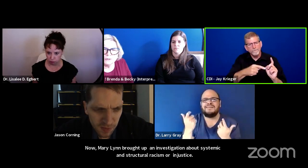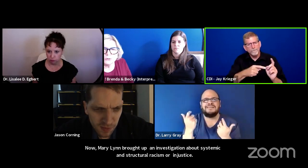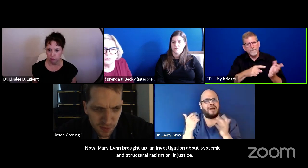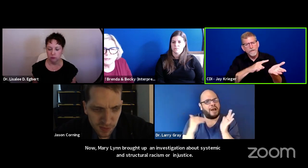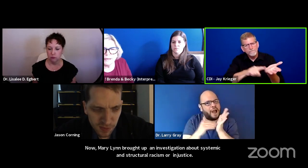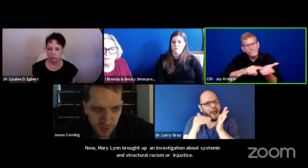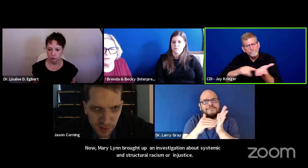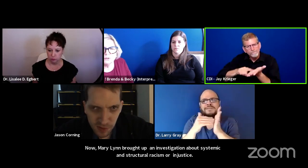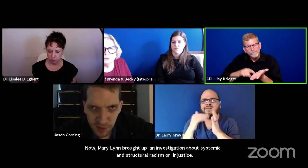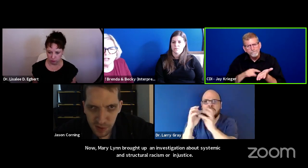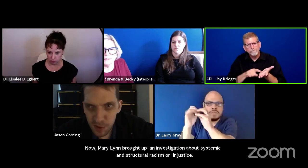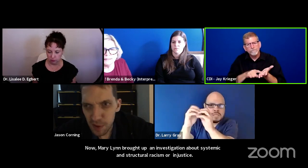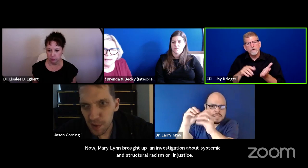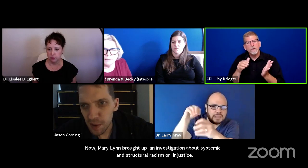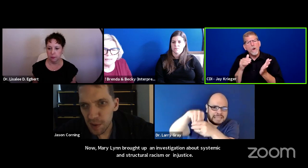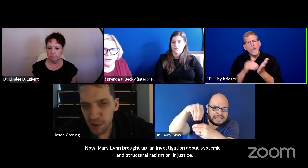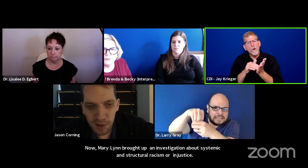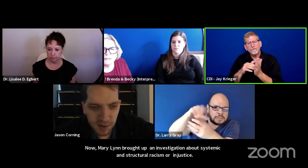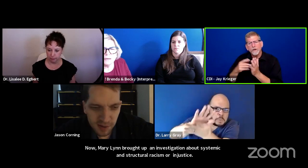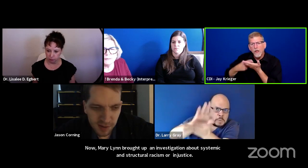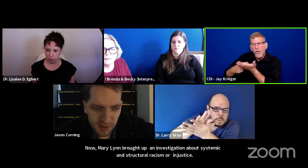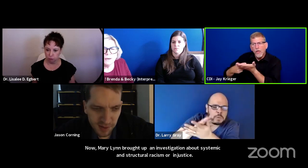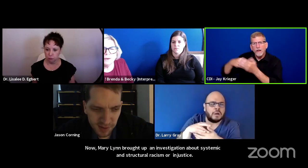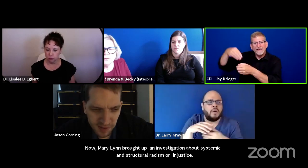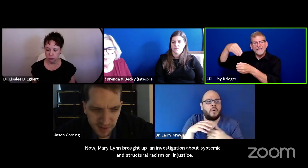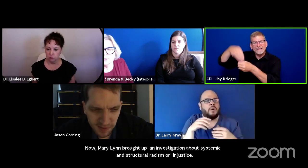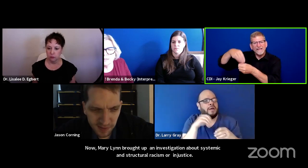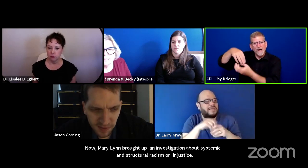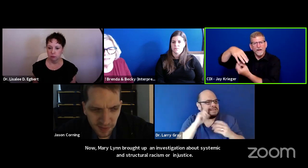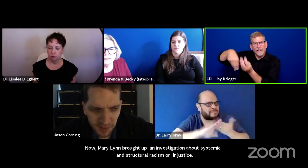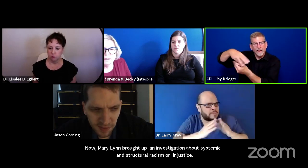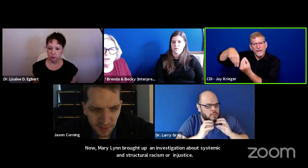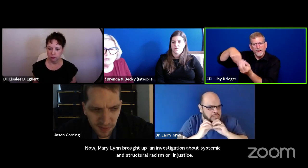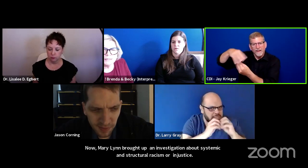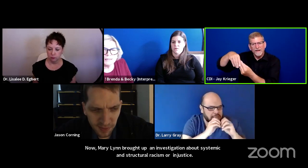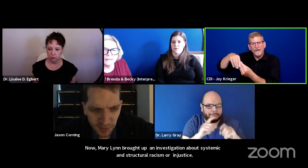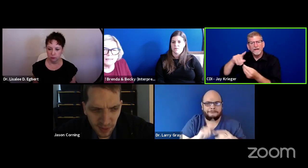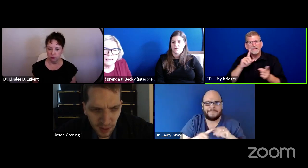School for the Deaf to check this out, because oftentimes there are things that are discussed